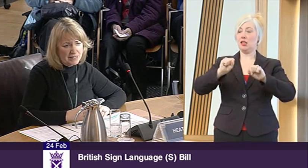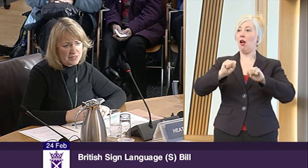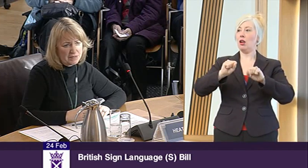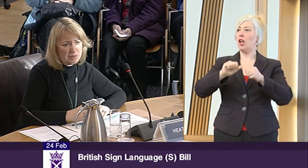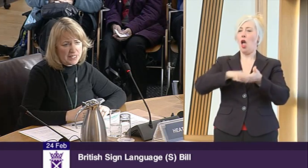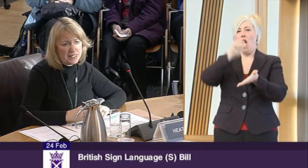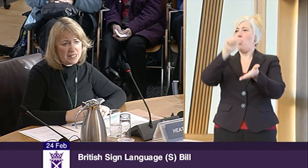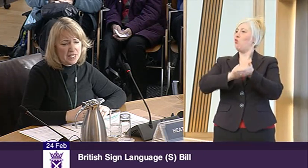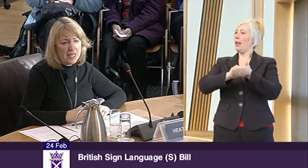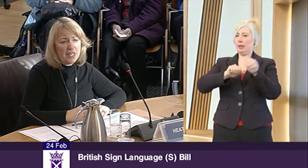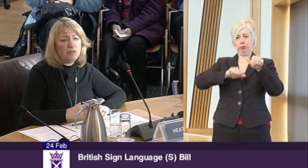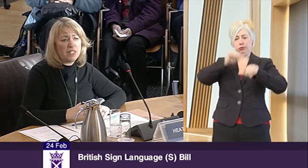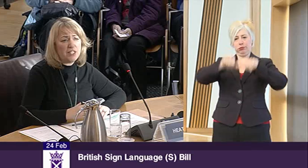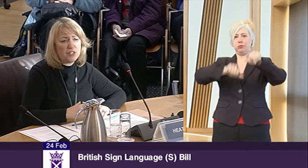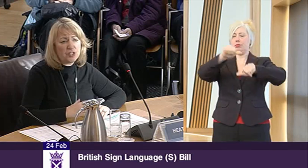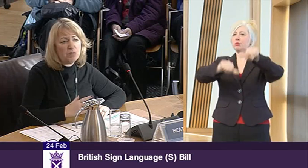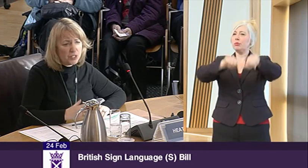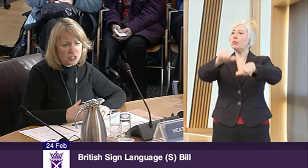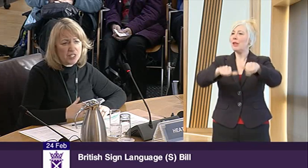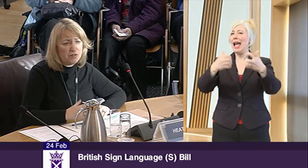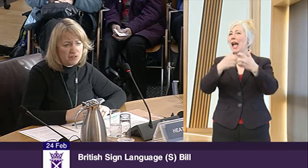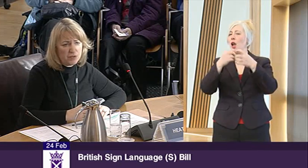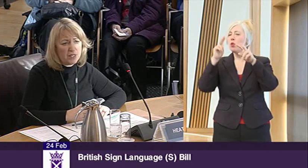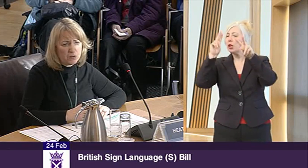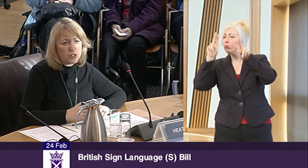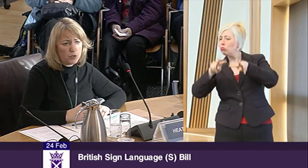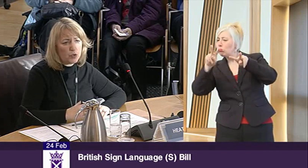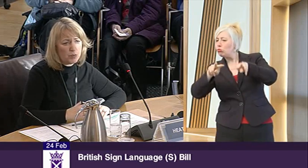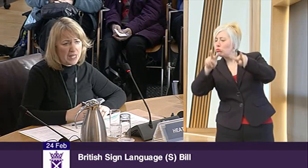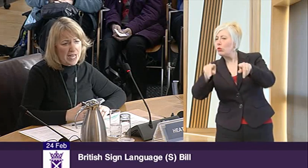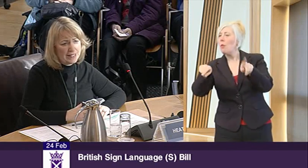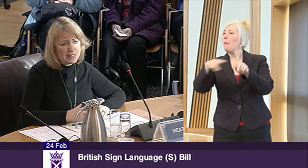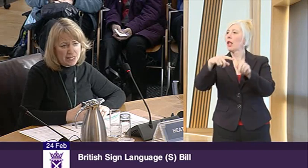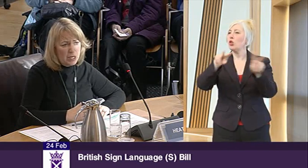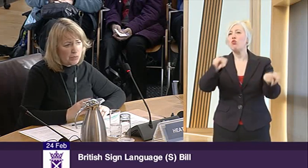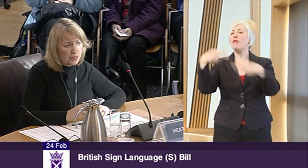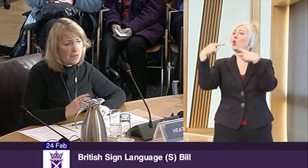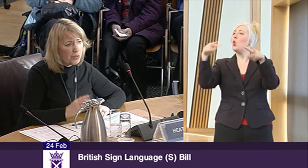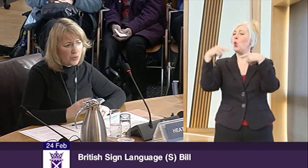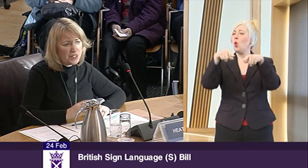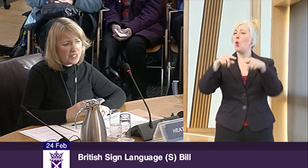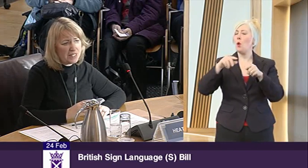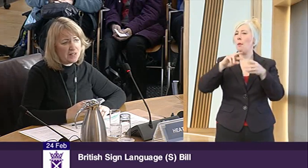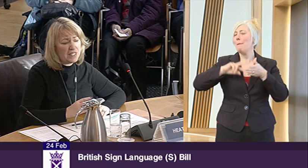and that we have in place the right mechanisms to monitor and review the local plans. The